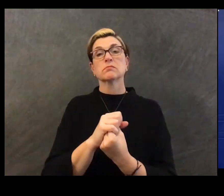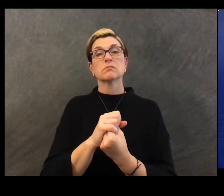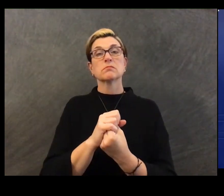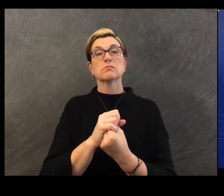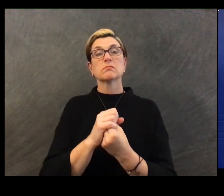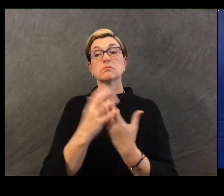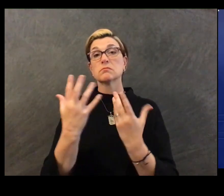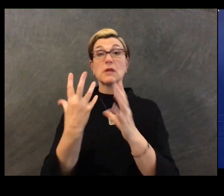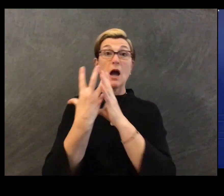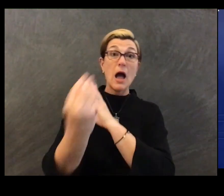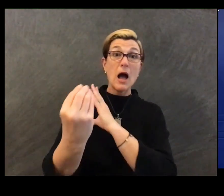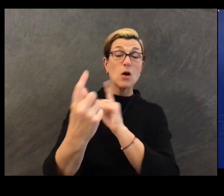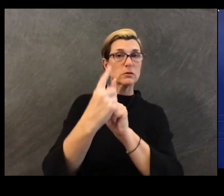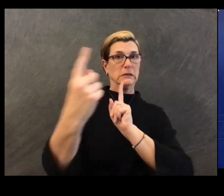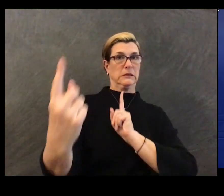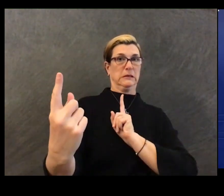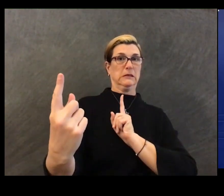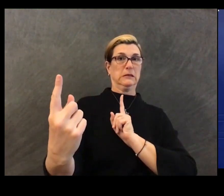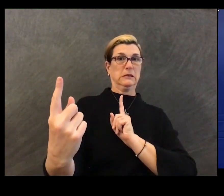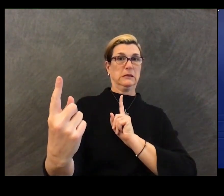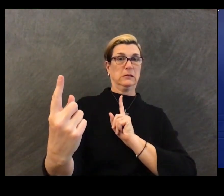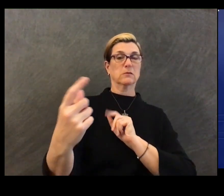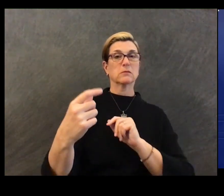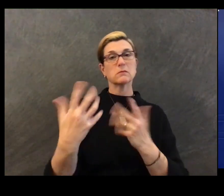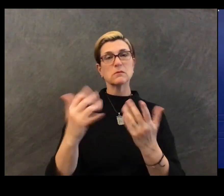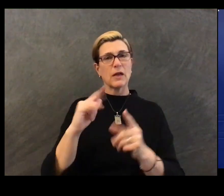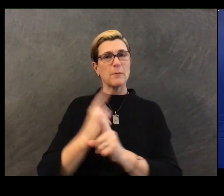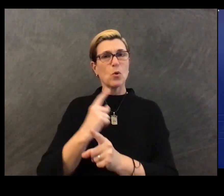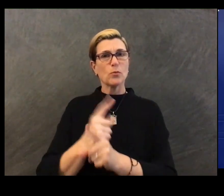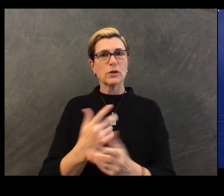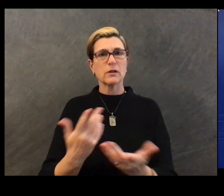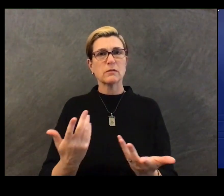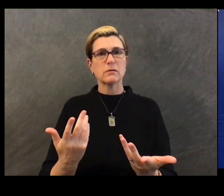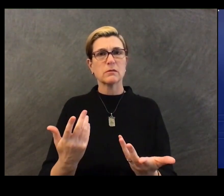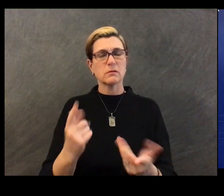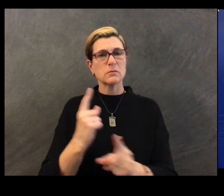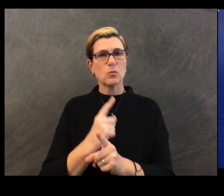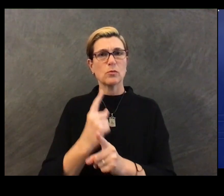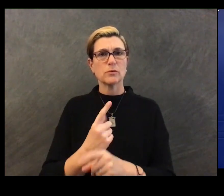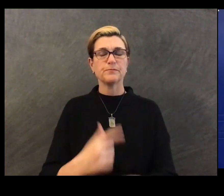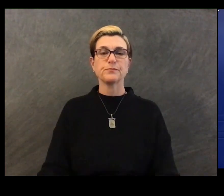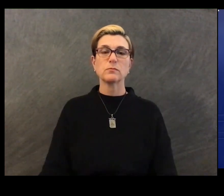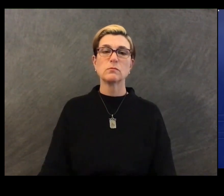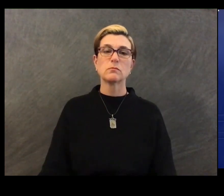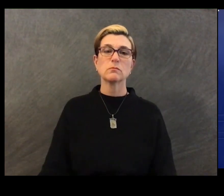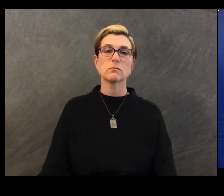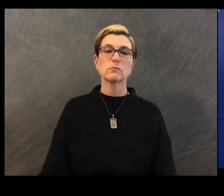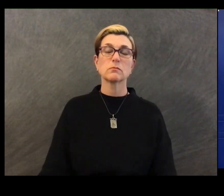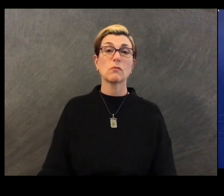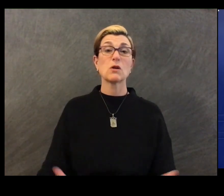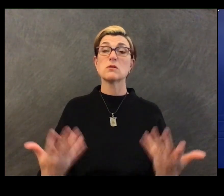that may be appropriate the key to my comments and the reason that I really